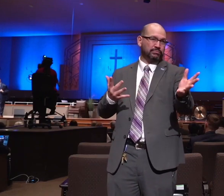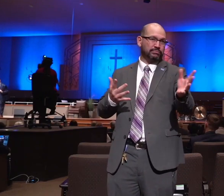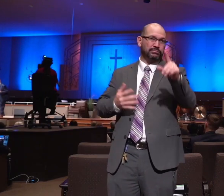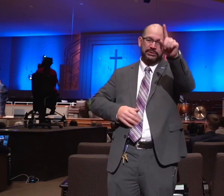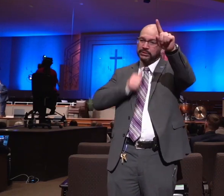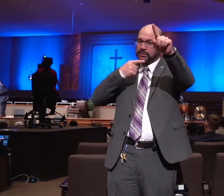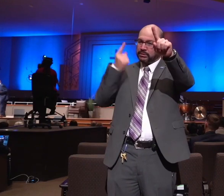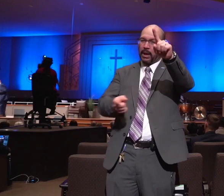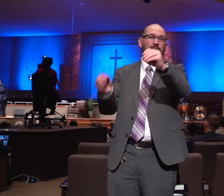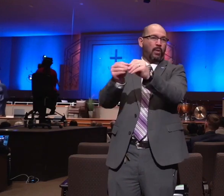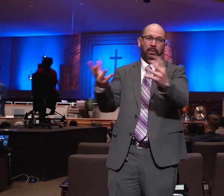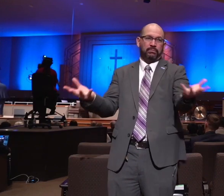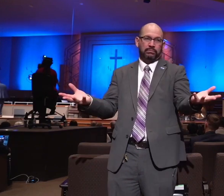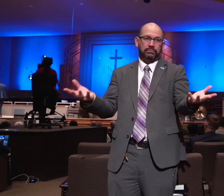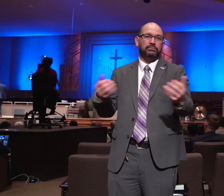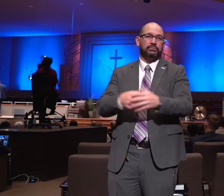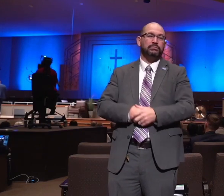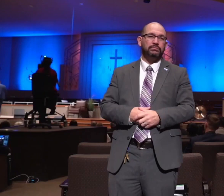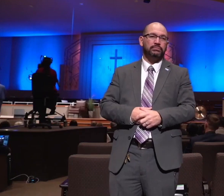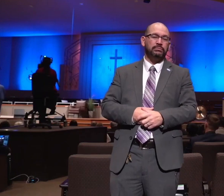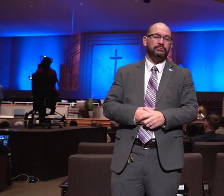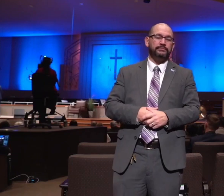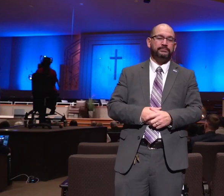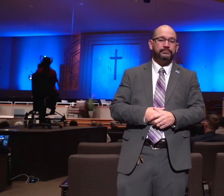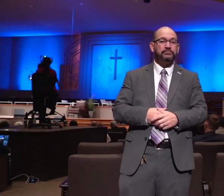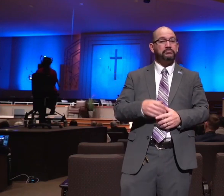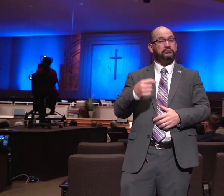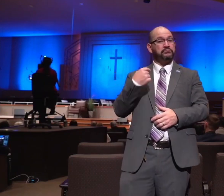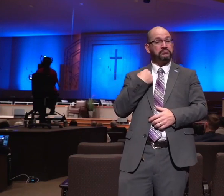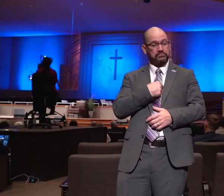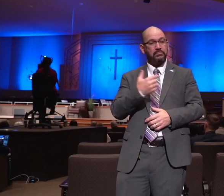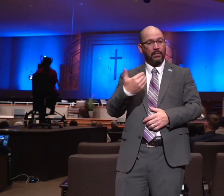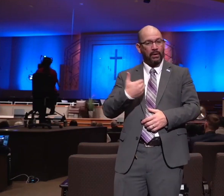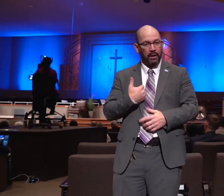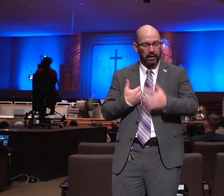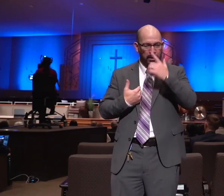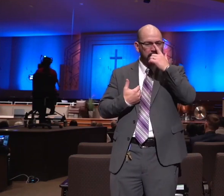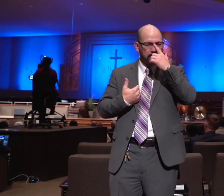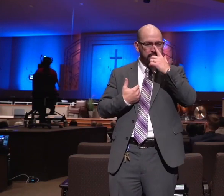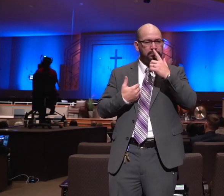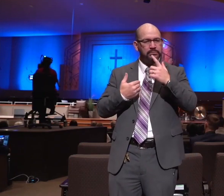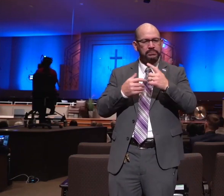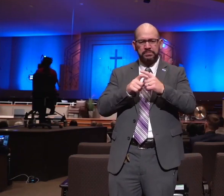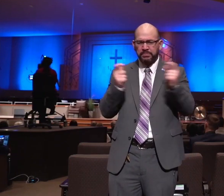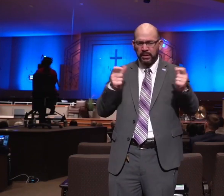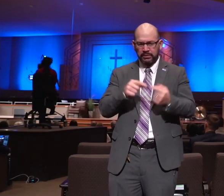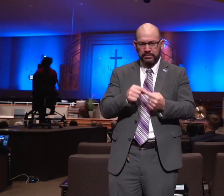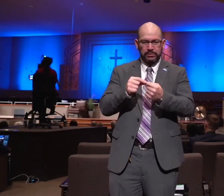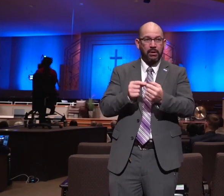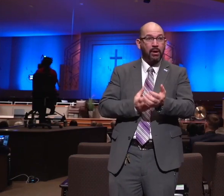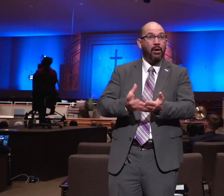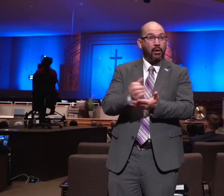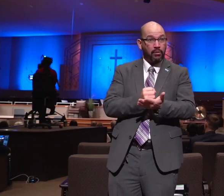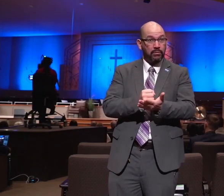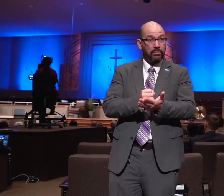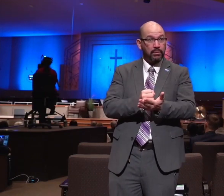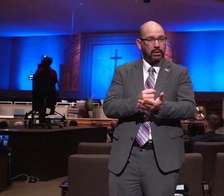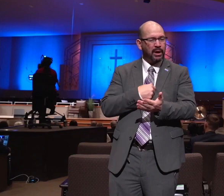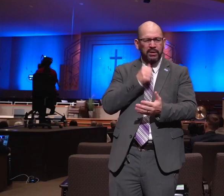now I used to tell our people we had big offerings the only pressure I want you to feel to give in this offering is from